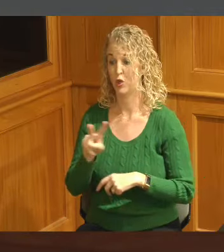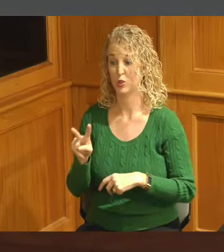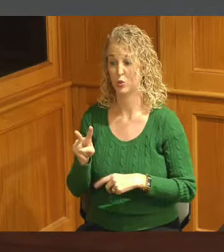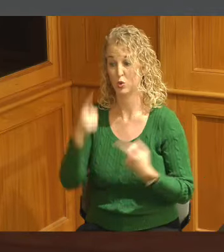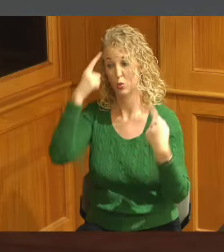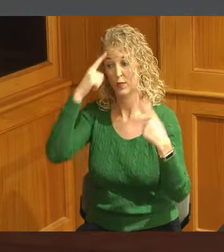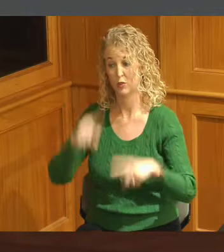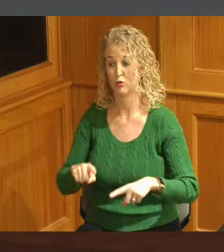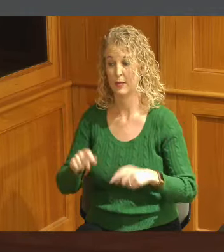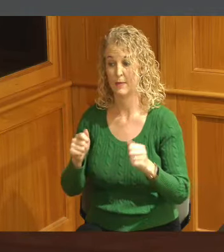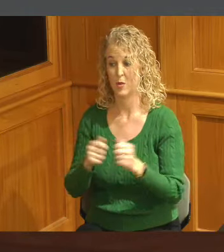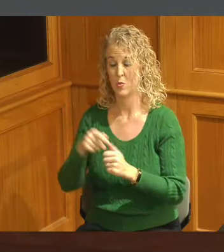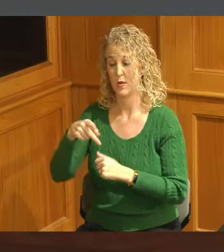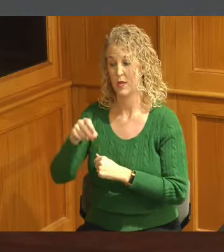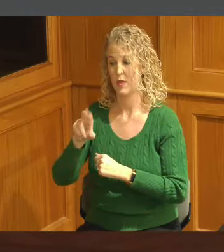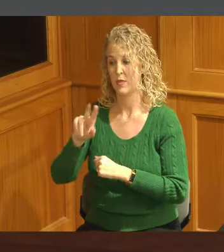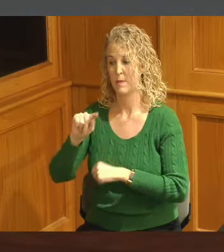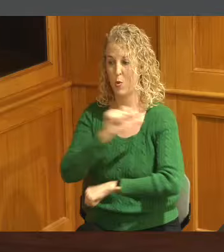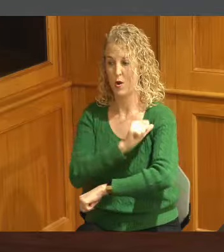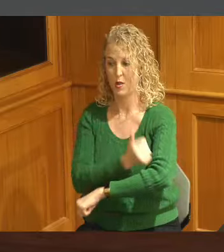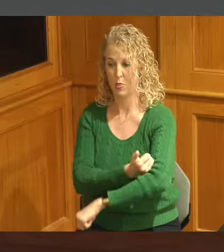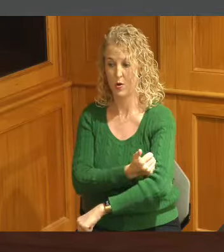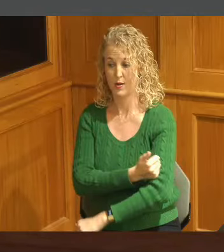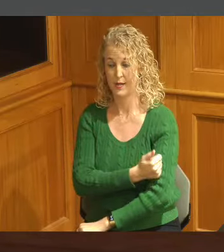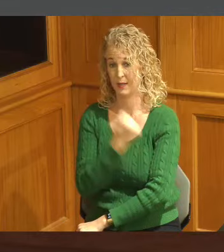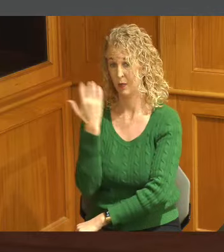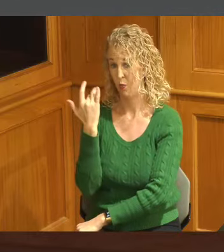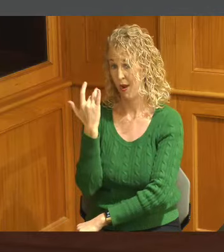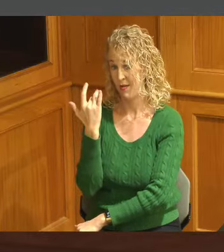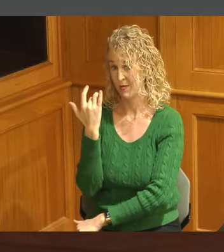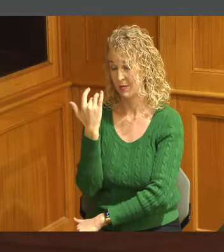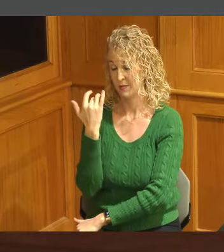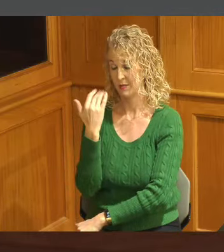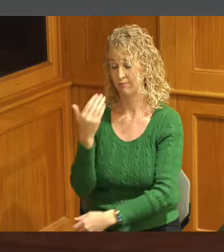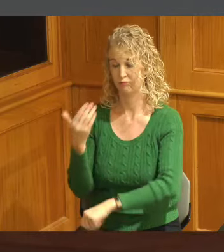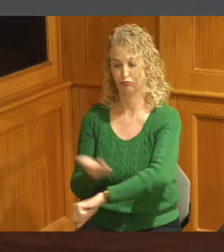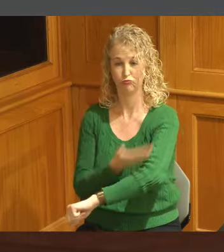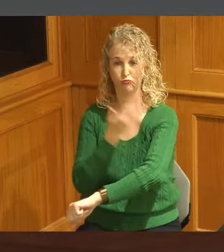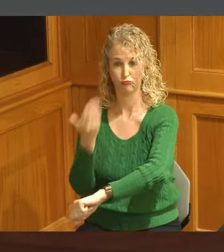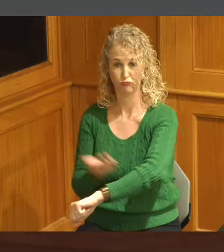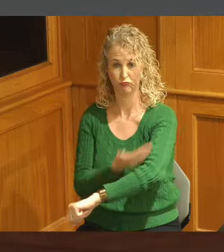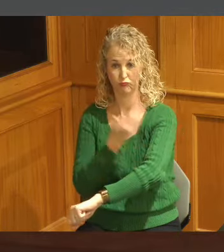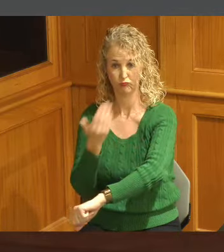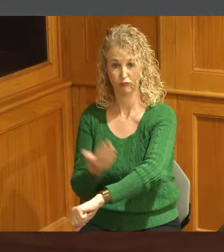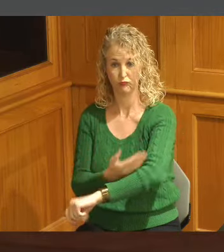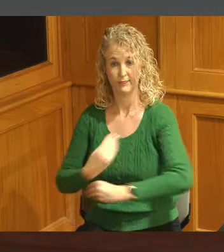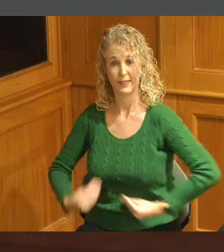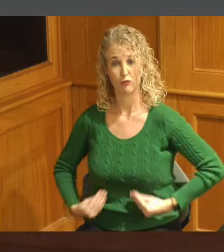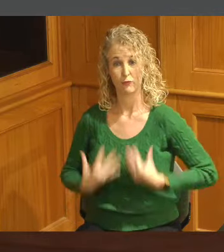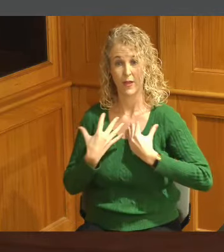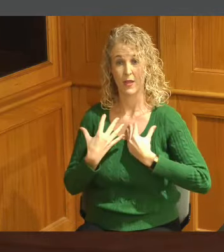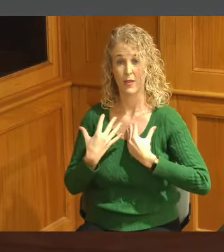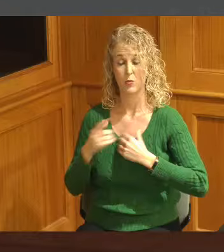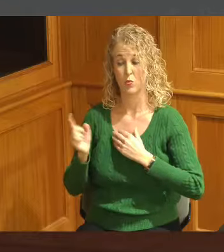agreement with the Port Authority for renovation and revitalization of the former Perry and